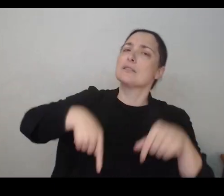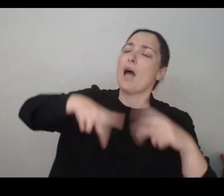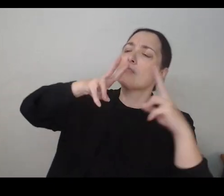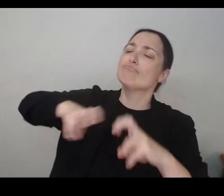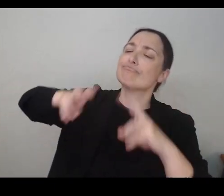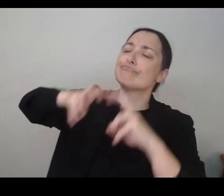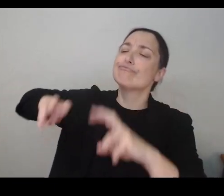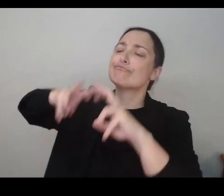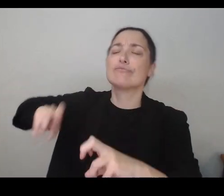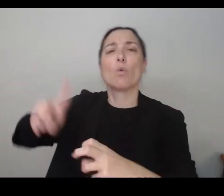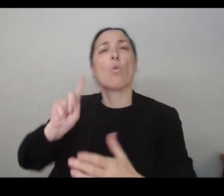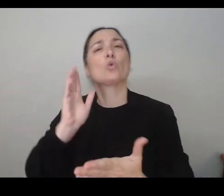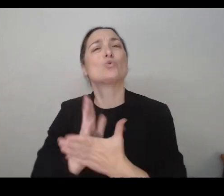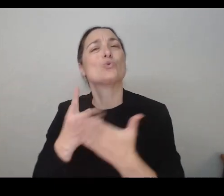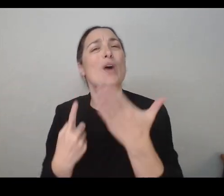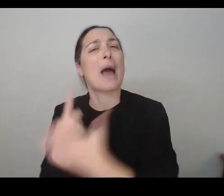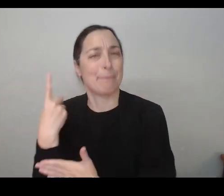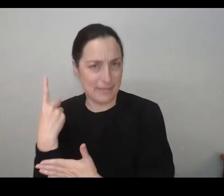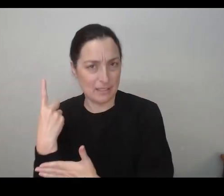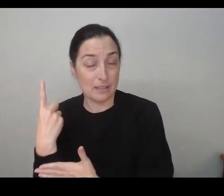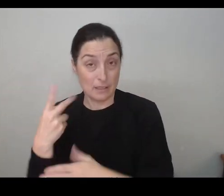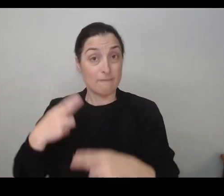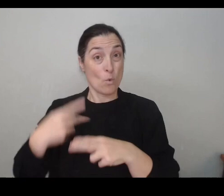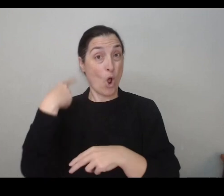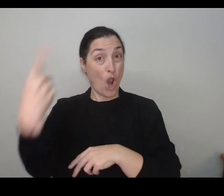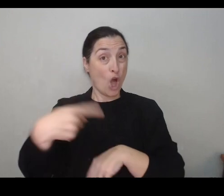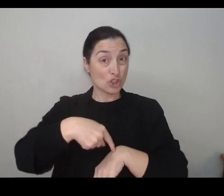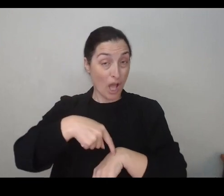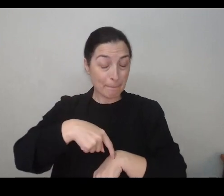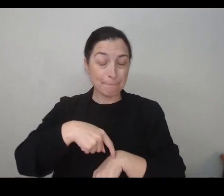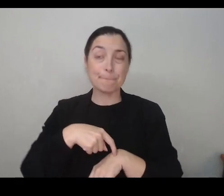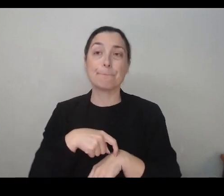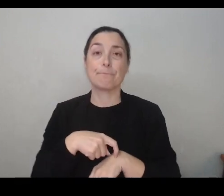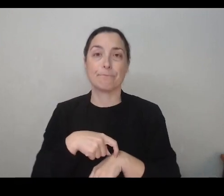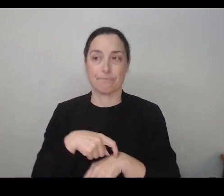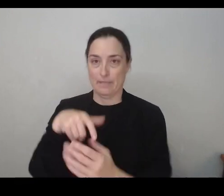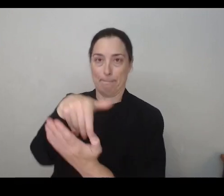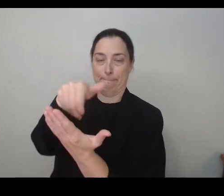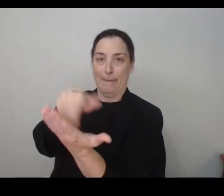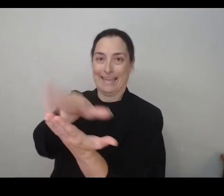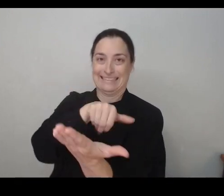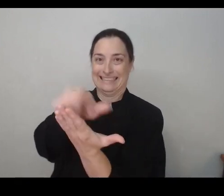And for the long time it was only a question of paintings, I would say, without considering